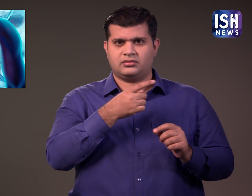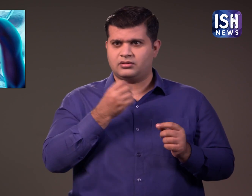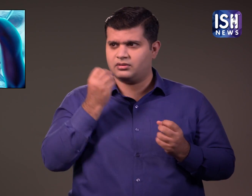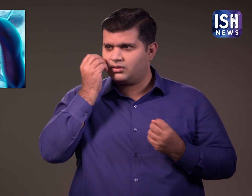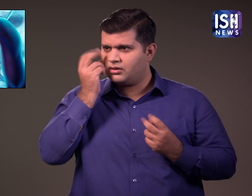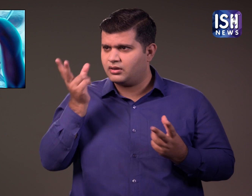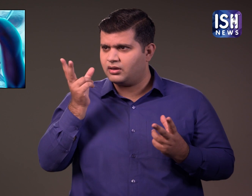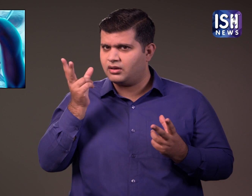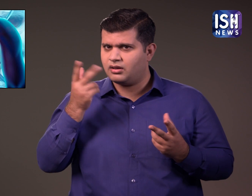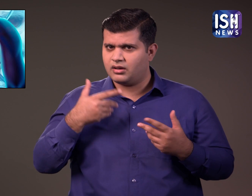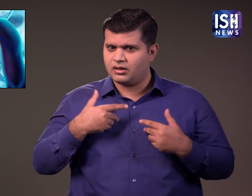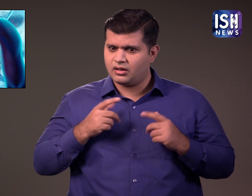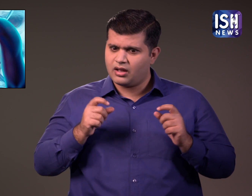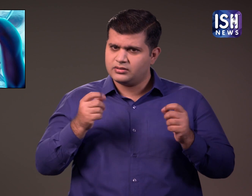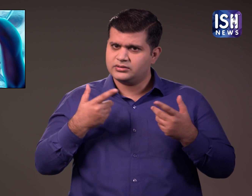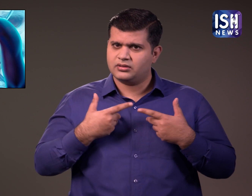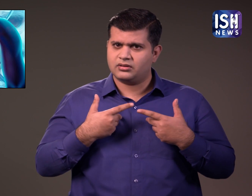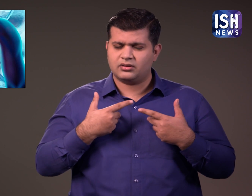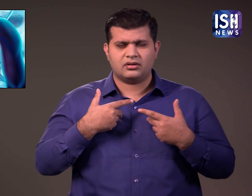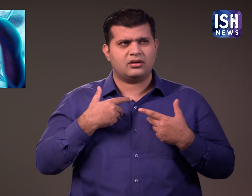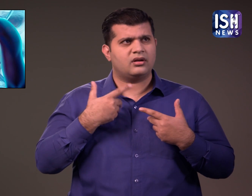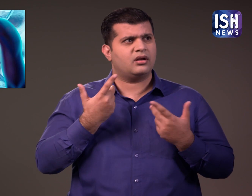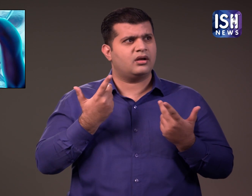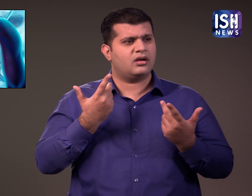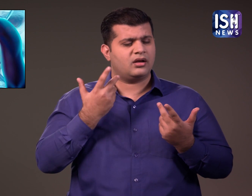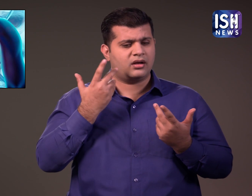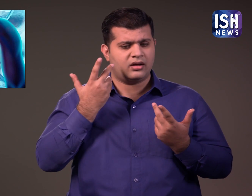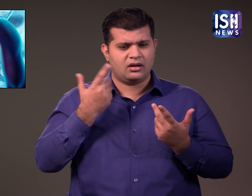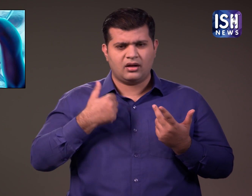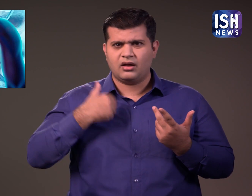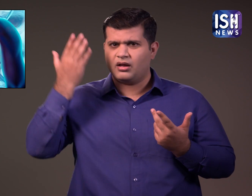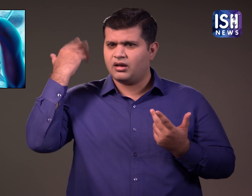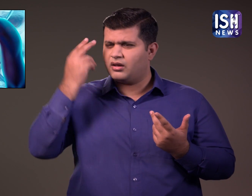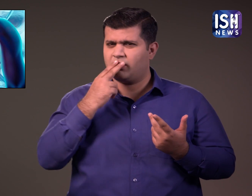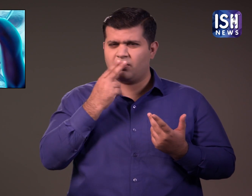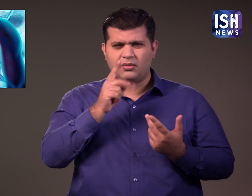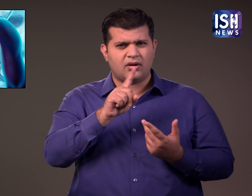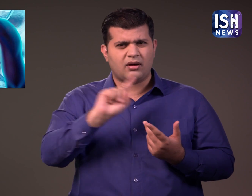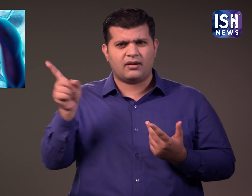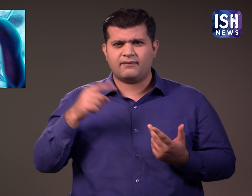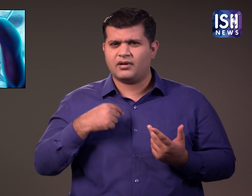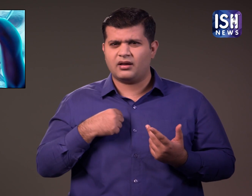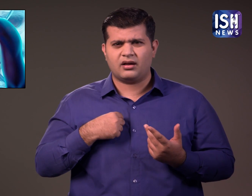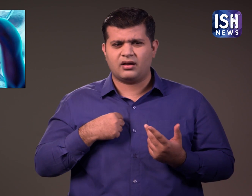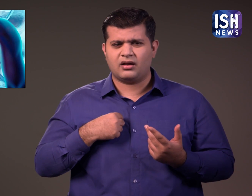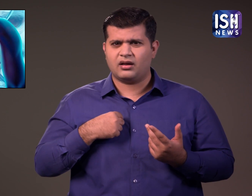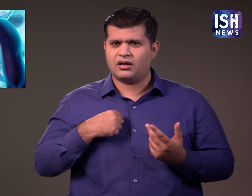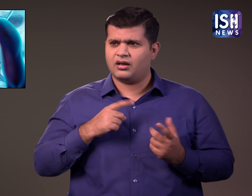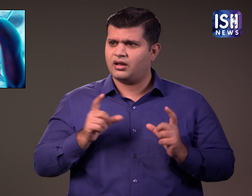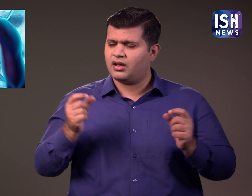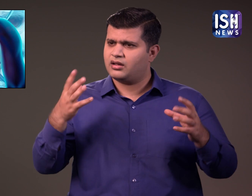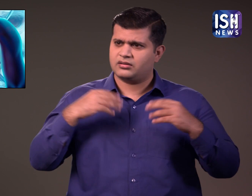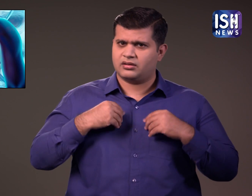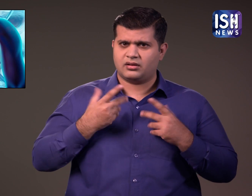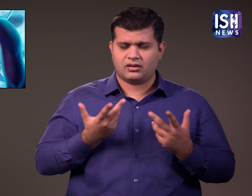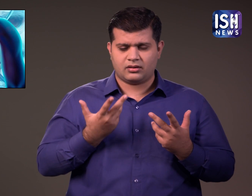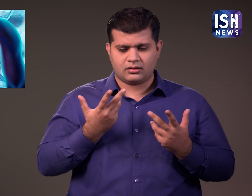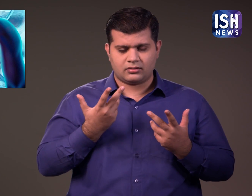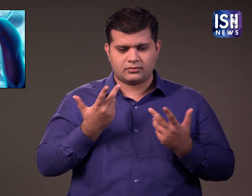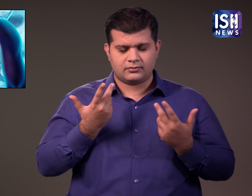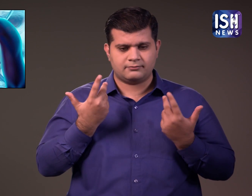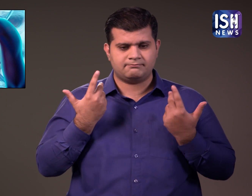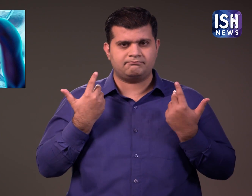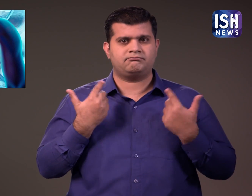Khoury was shocked as he does not smoke.